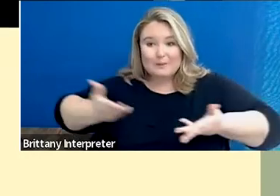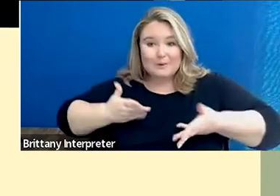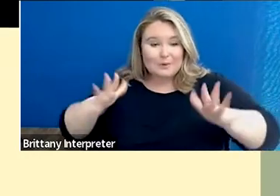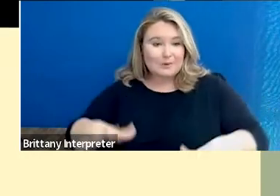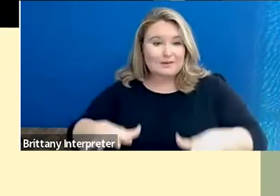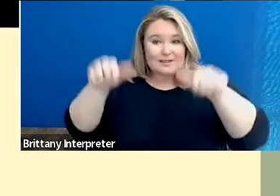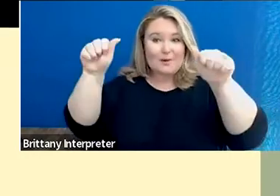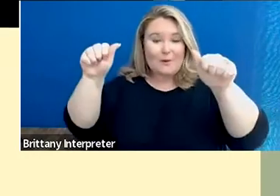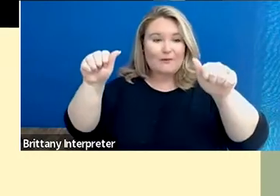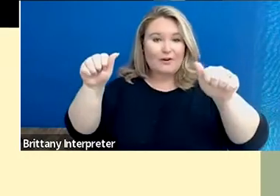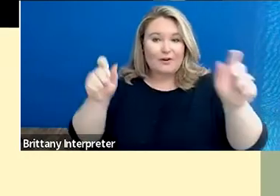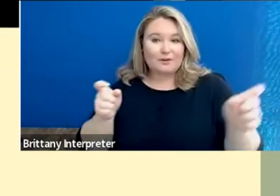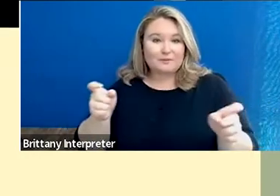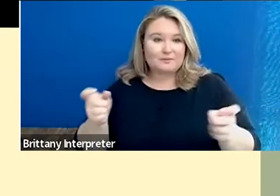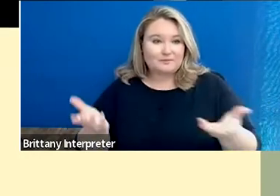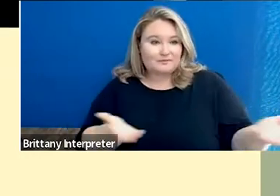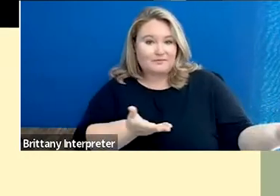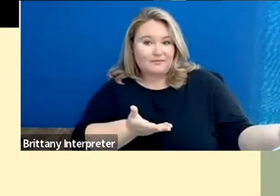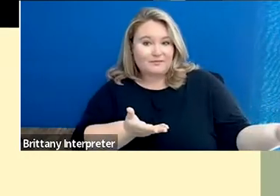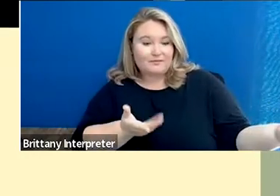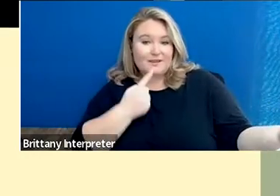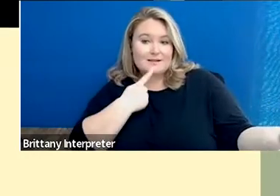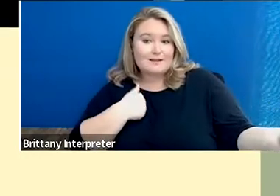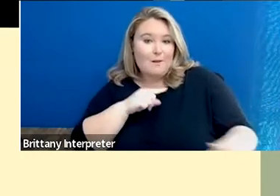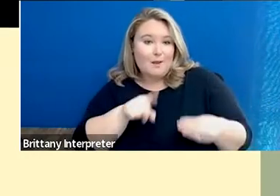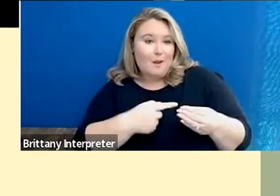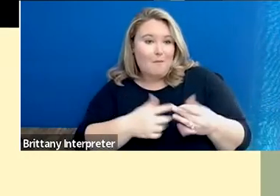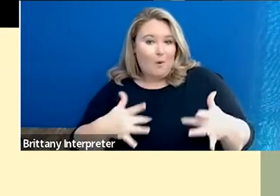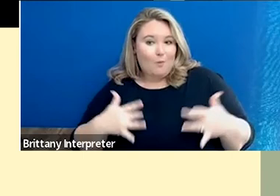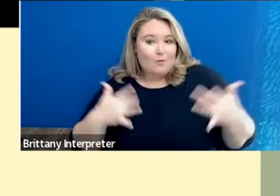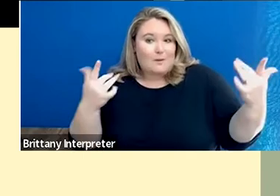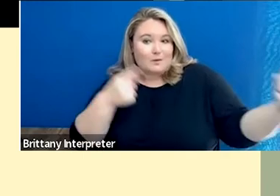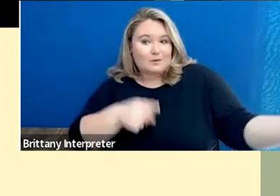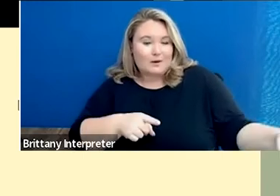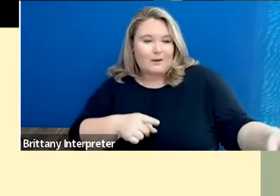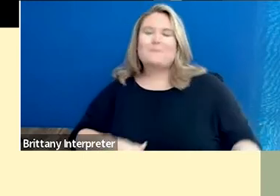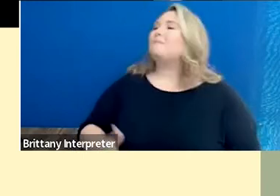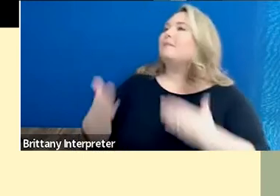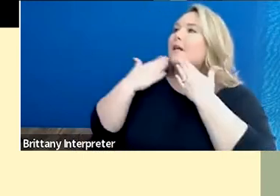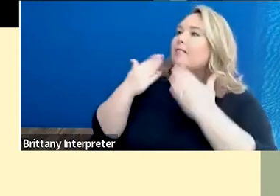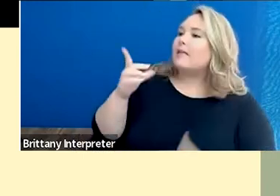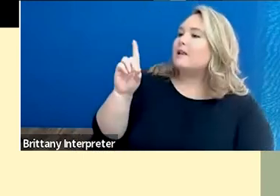and tell us about what's going on. [Fred] Thank you, Debbie. I wanna introduce myself briefly.